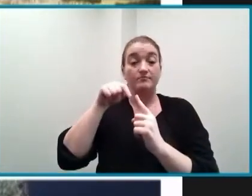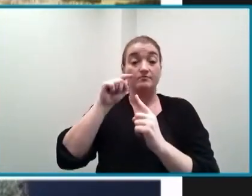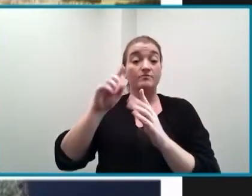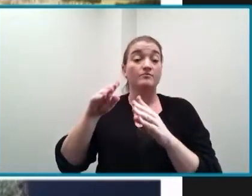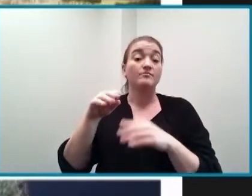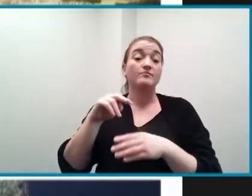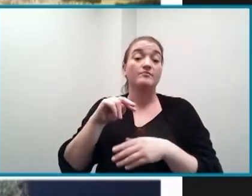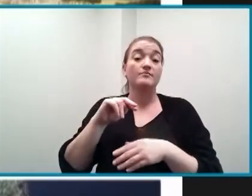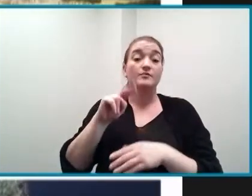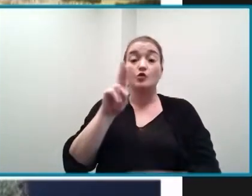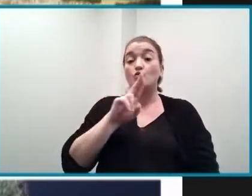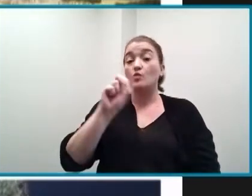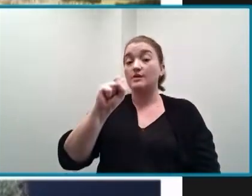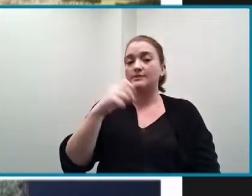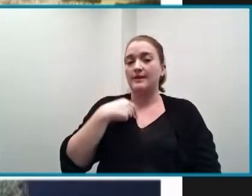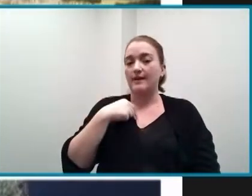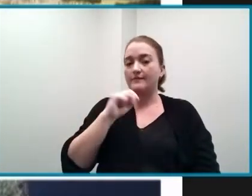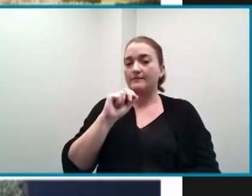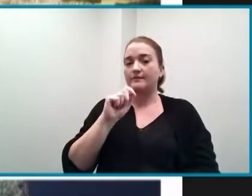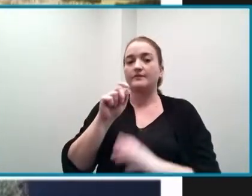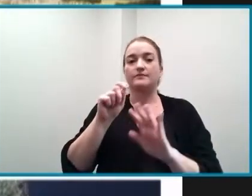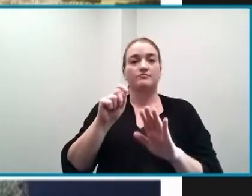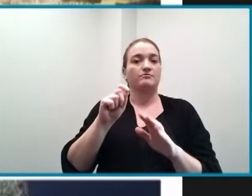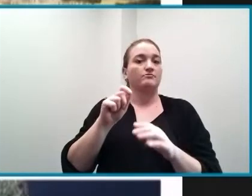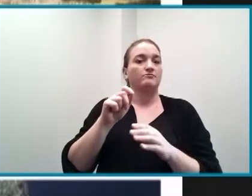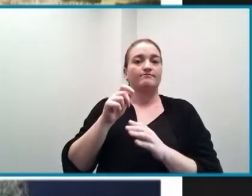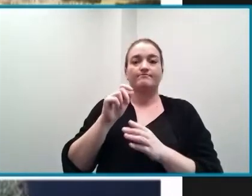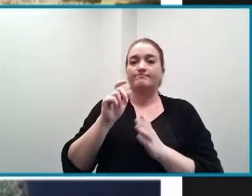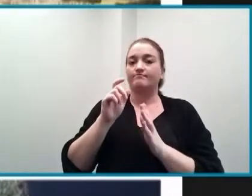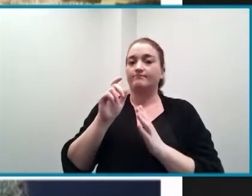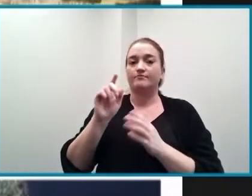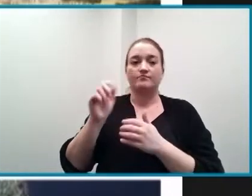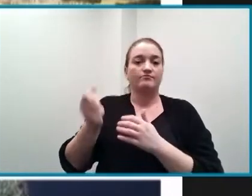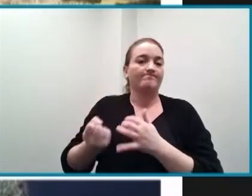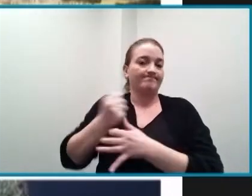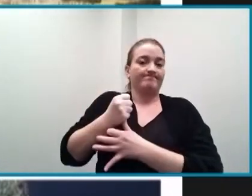uh, defense rights over an area as big as the US itself in the Western